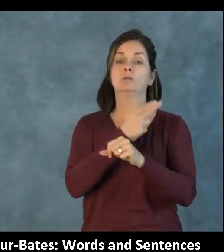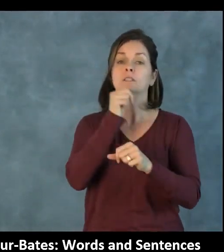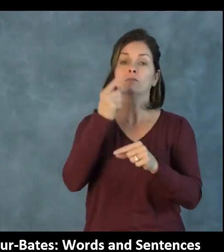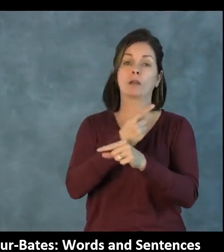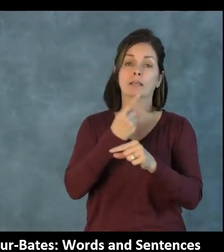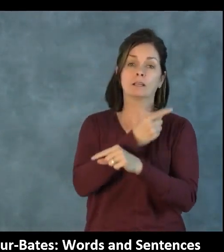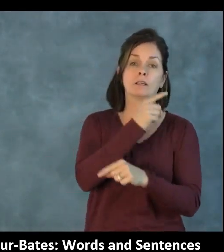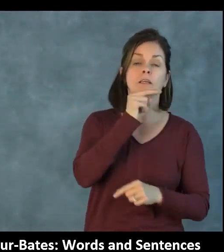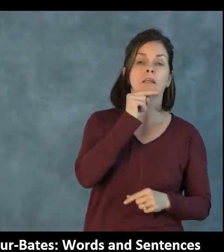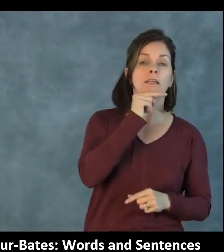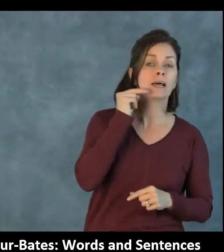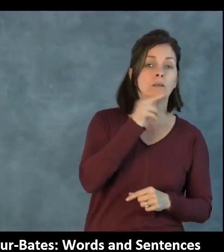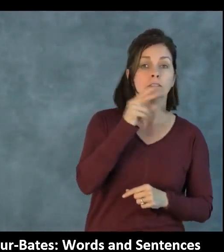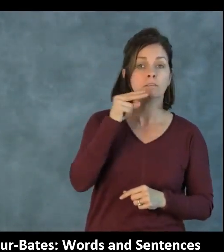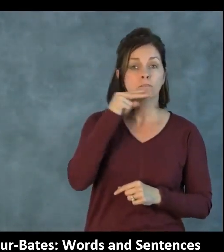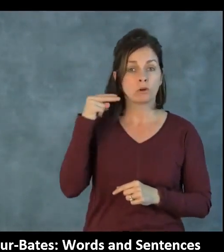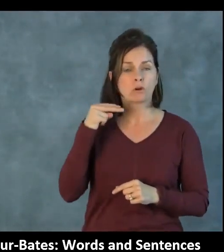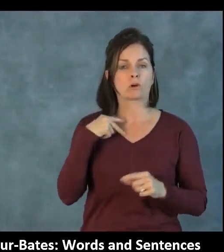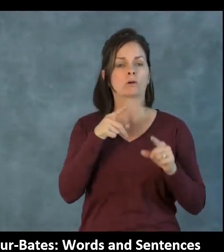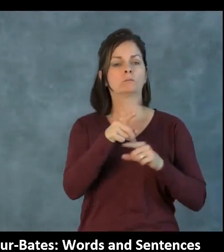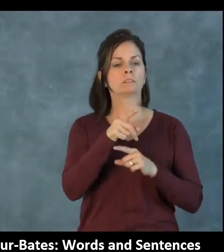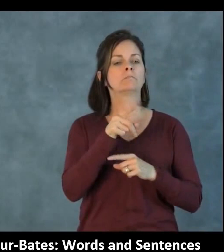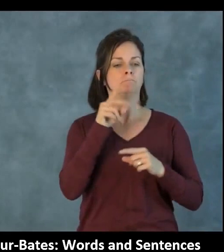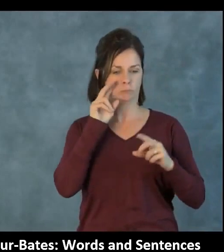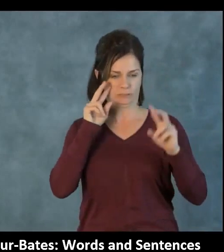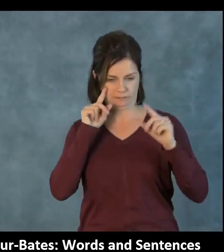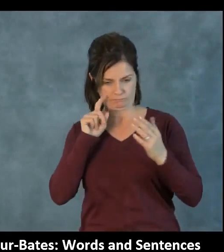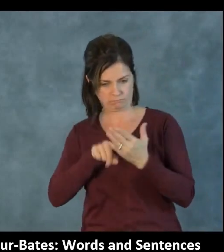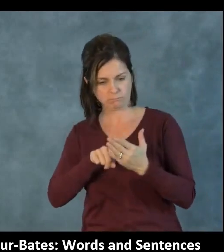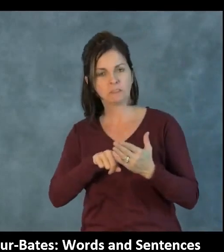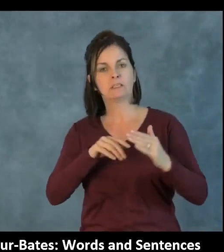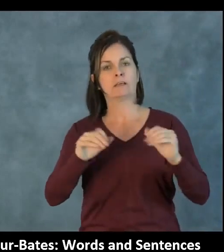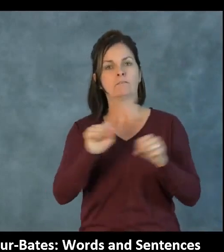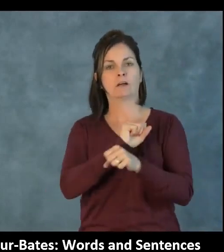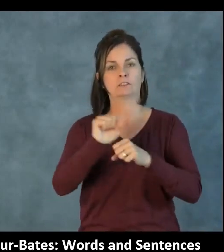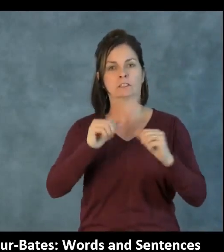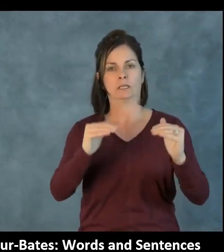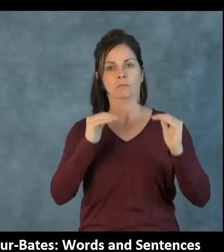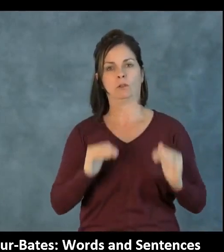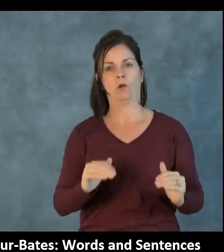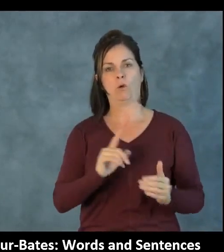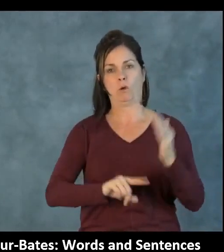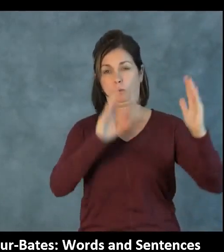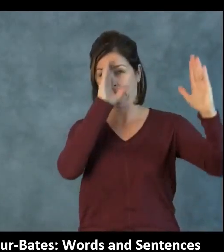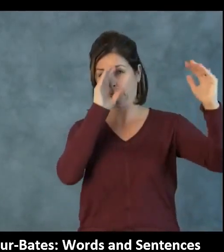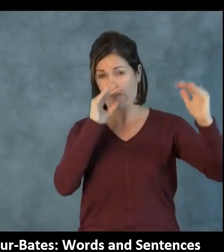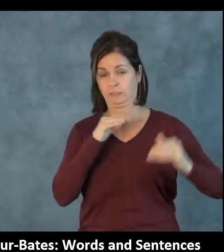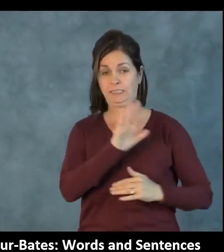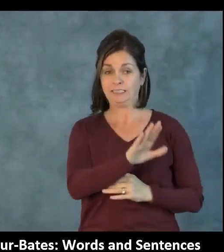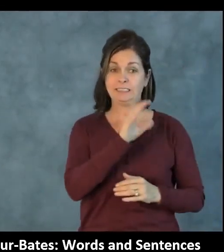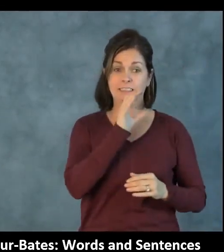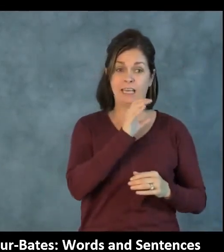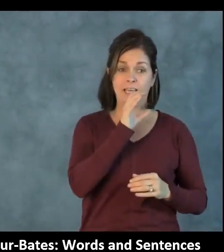we see he's functioning below what we would expect for his age. His age score was 16 to 21 months.